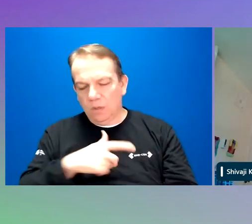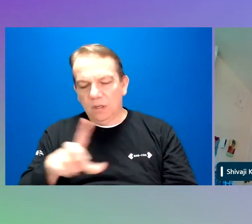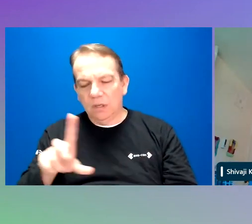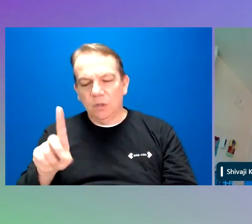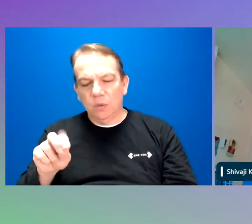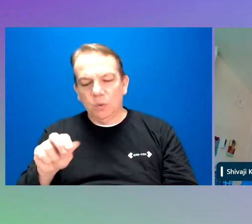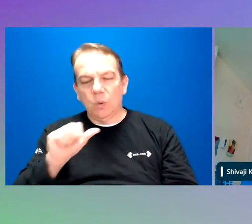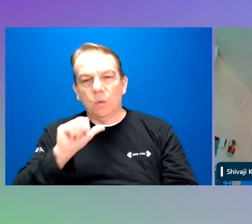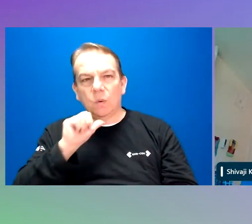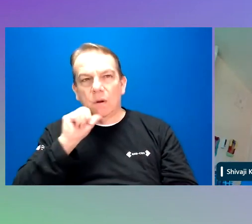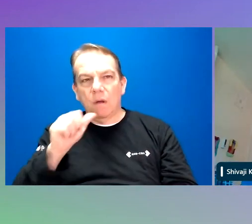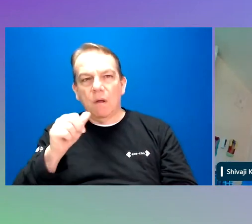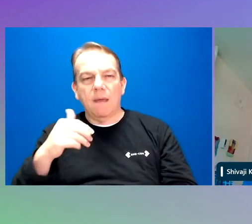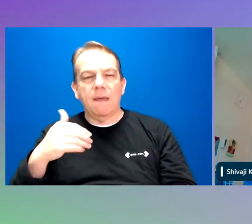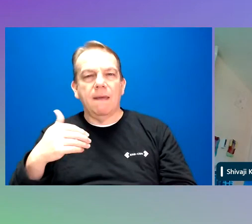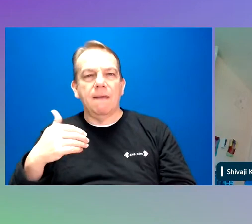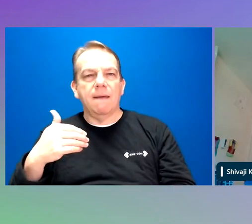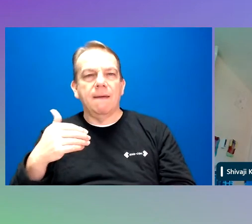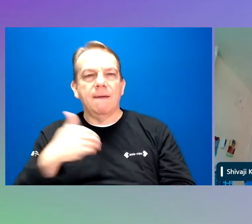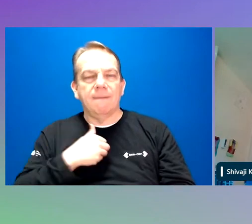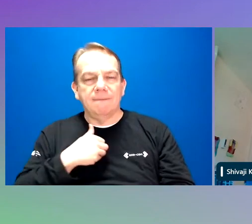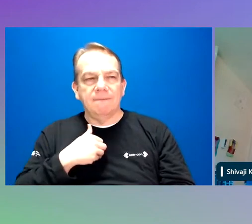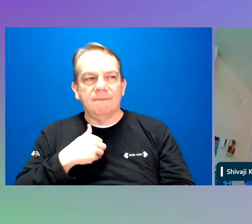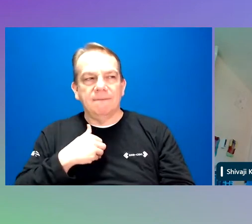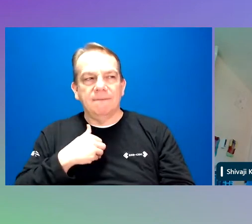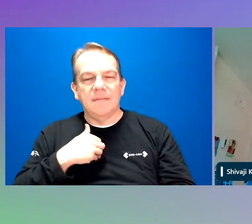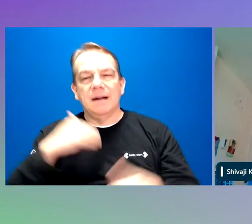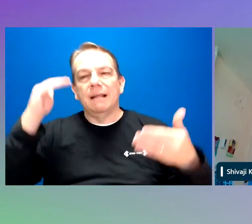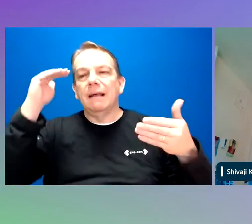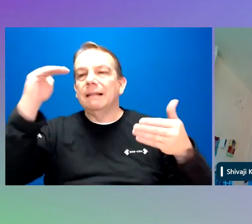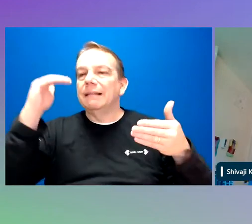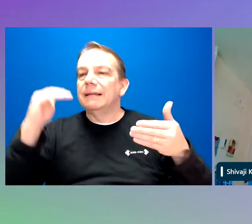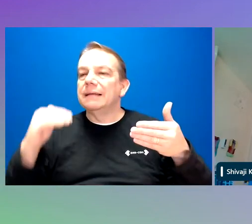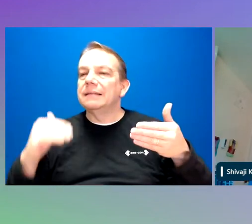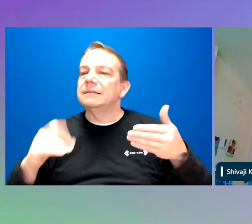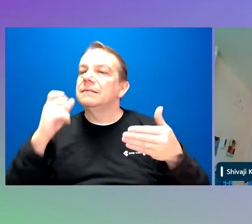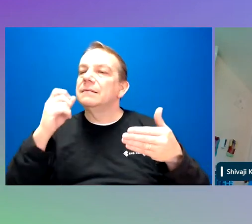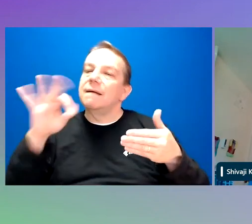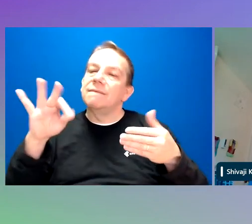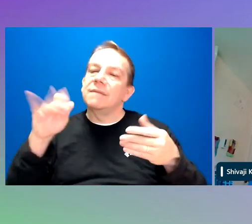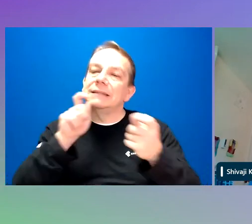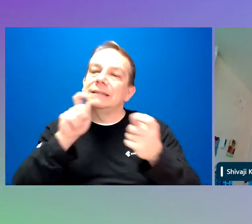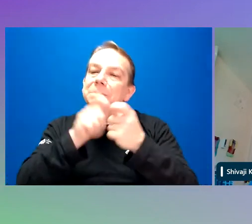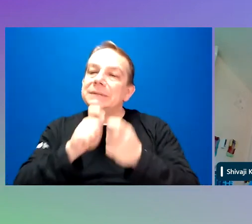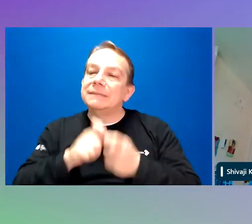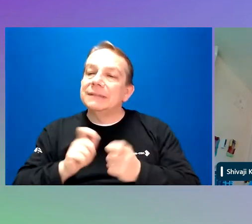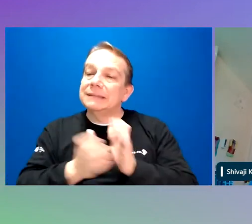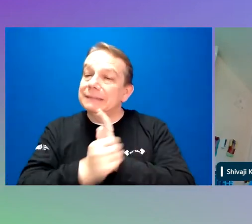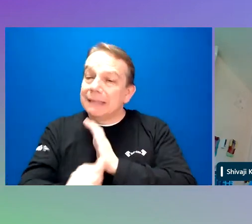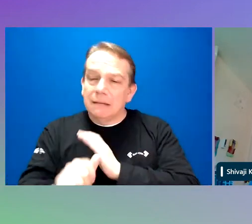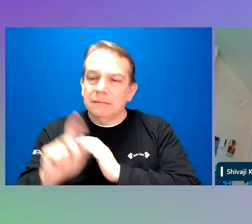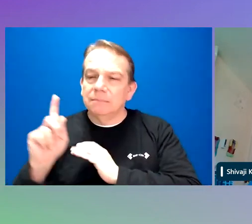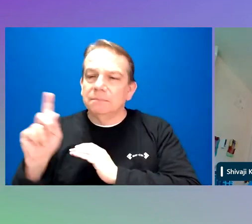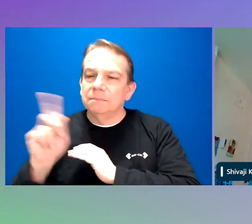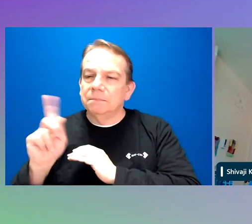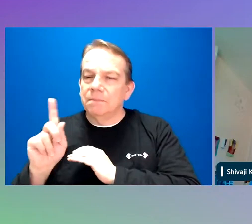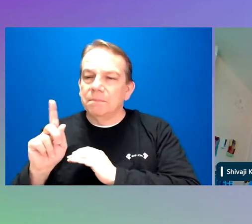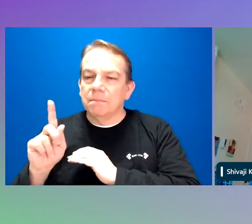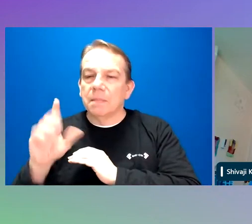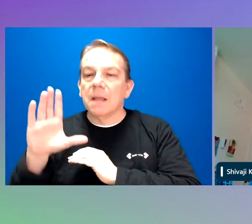of, um, specific, uh, skill